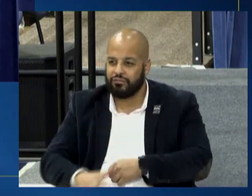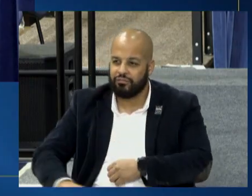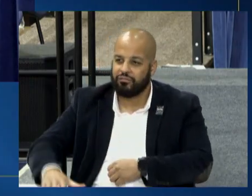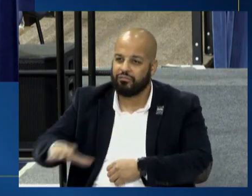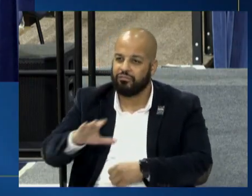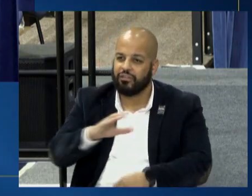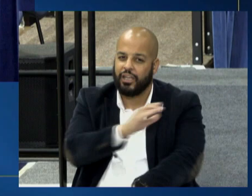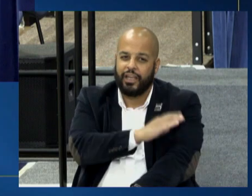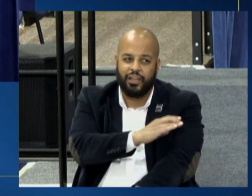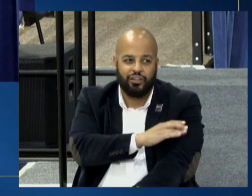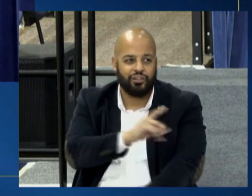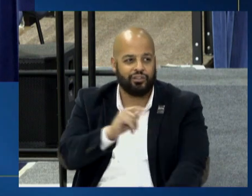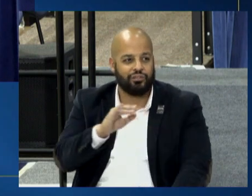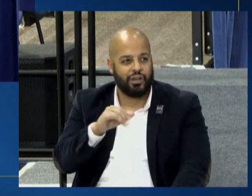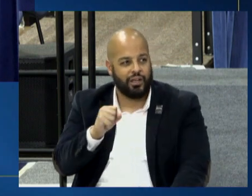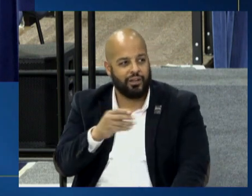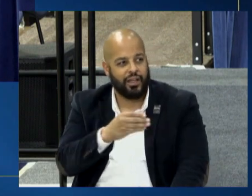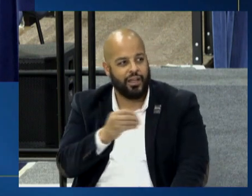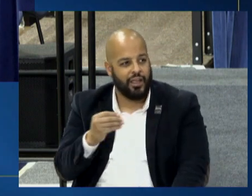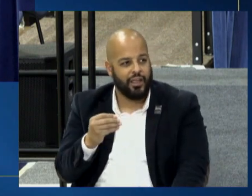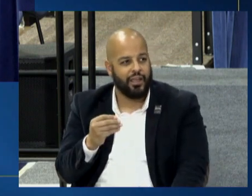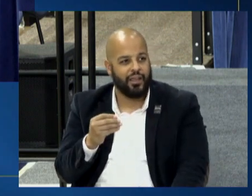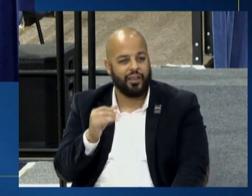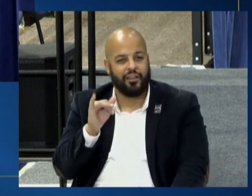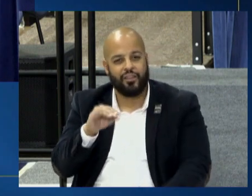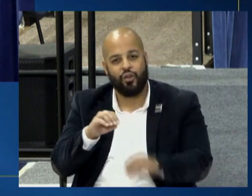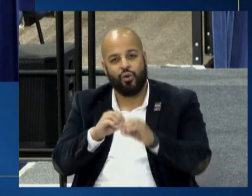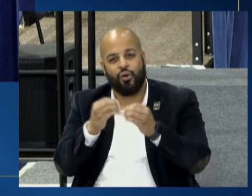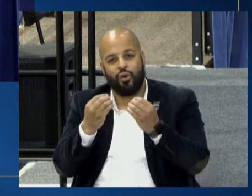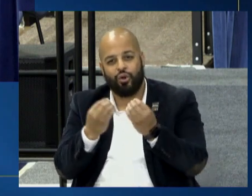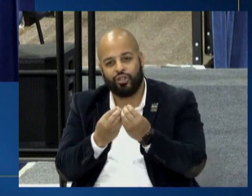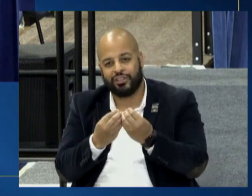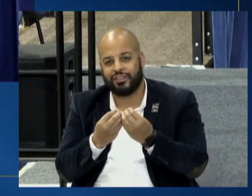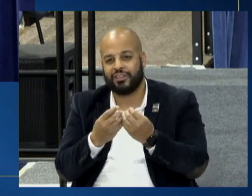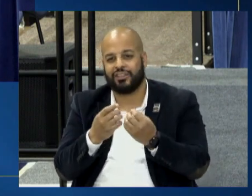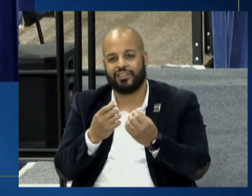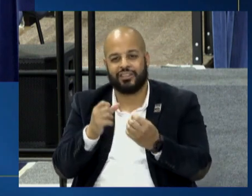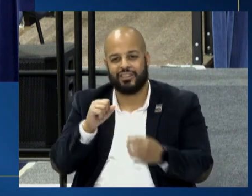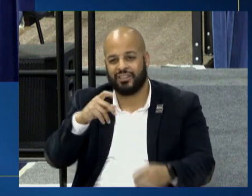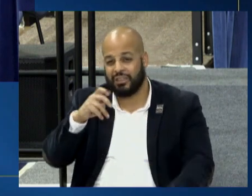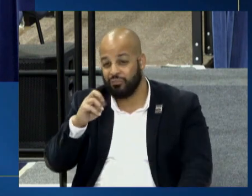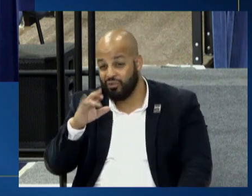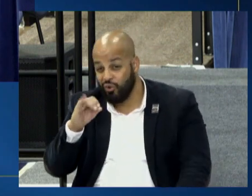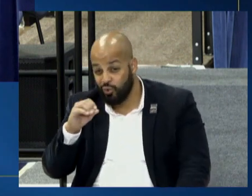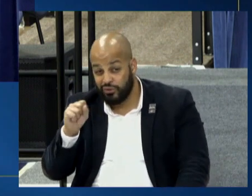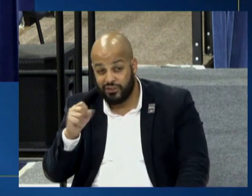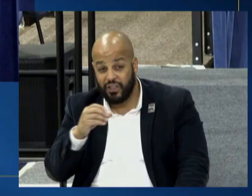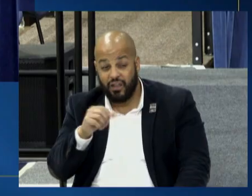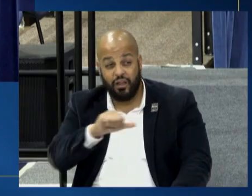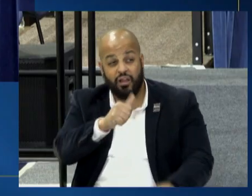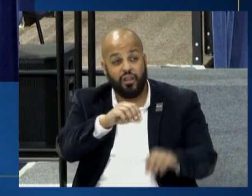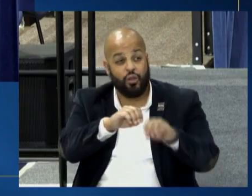And the organization -- the CIROs and the organizations that are seeking to